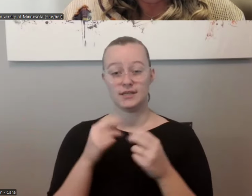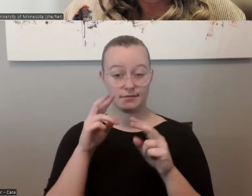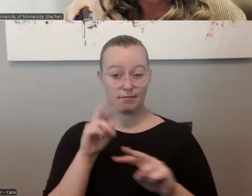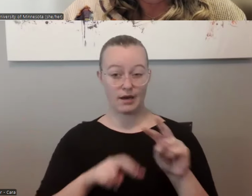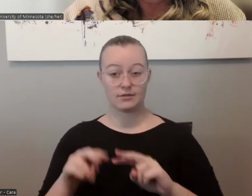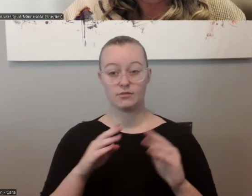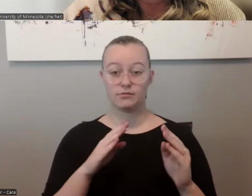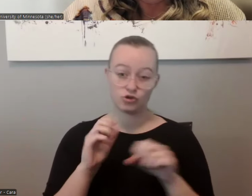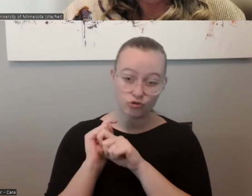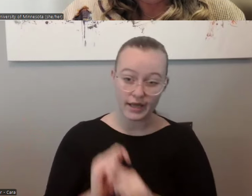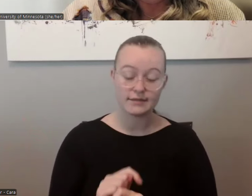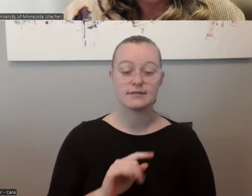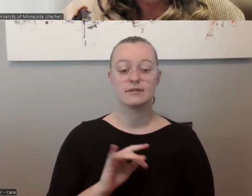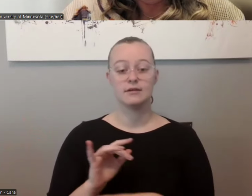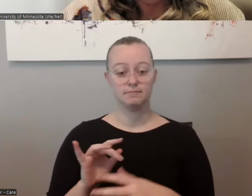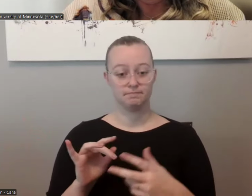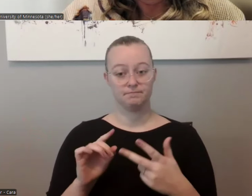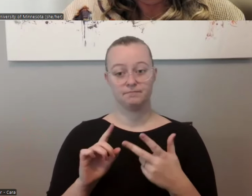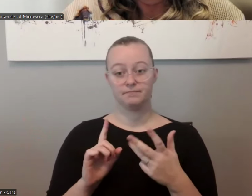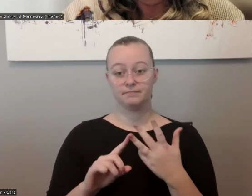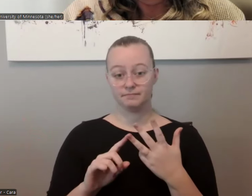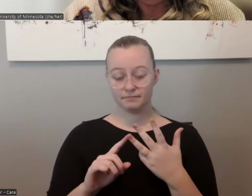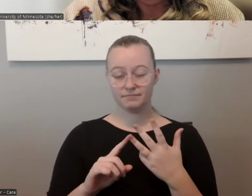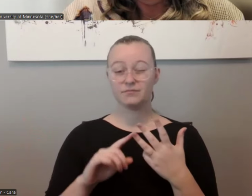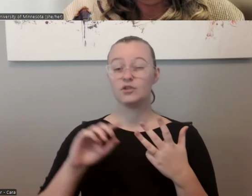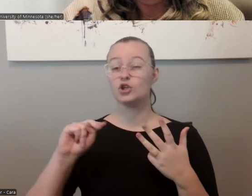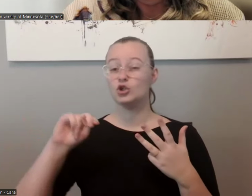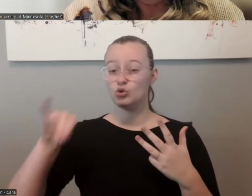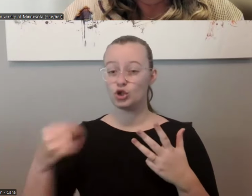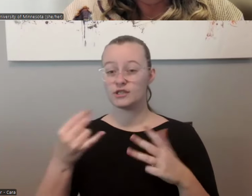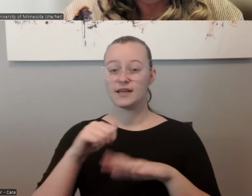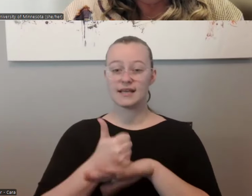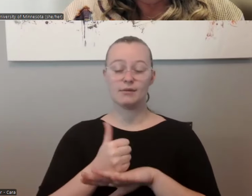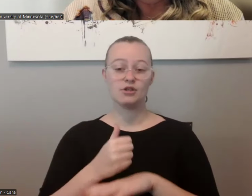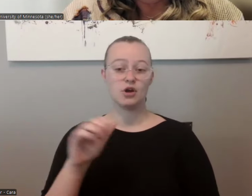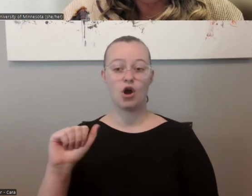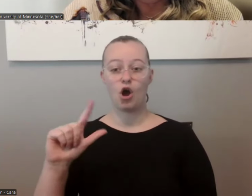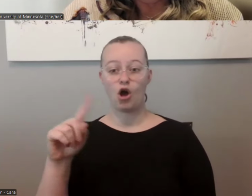affecting recruitment and retention of the healthcare workforce. New Jersey established the Alzheimer's and